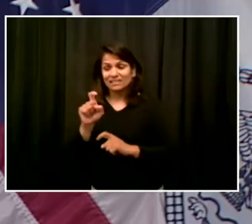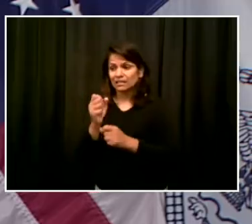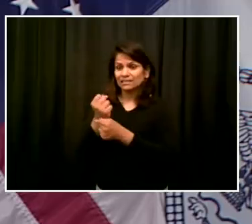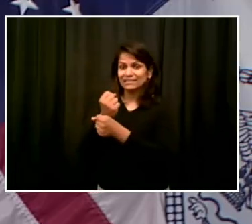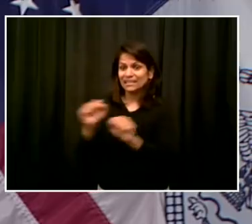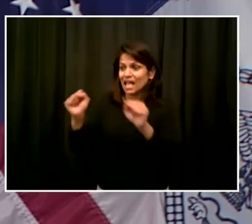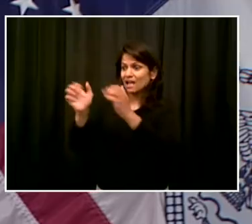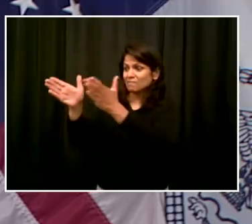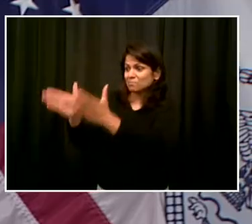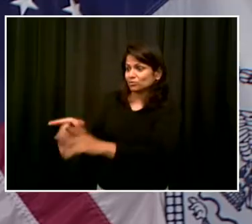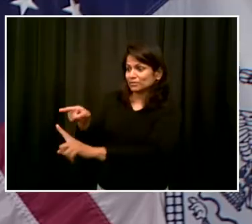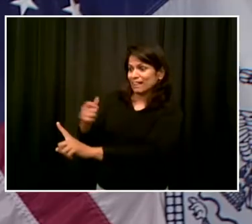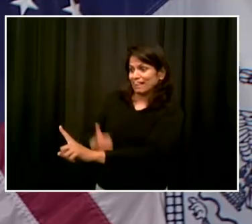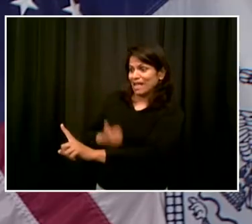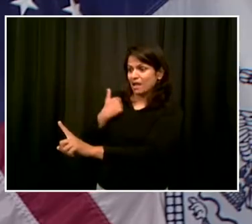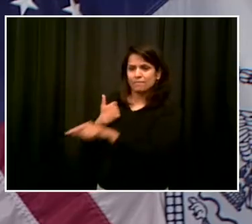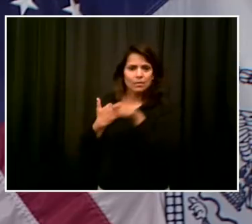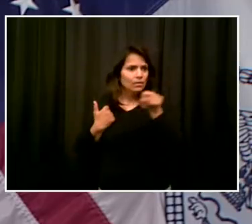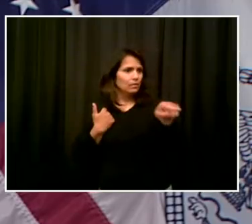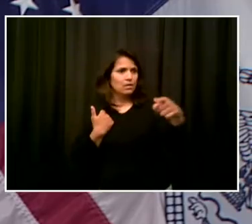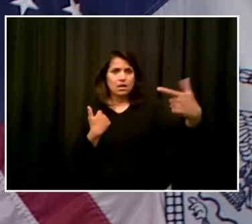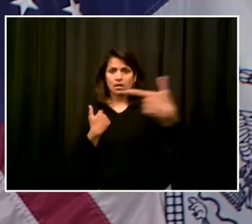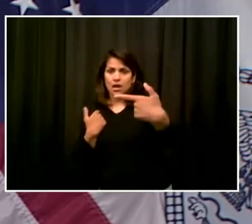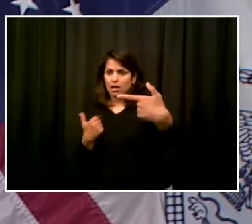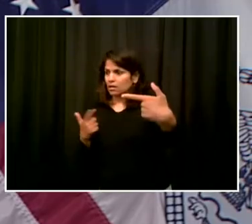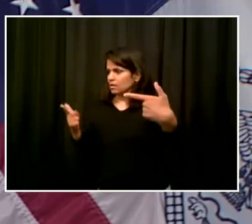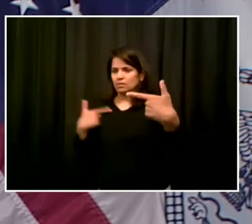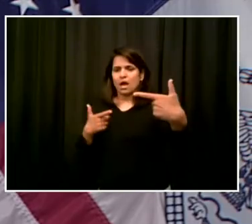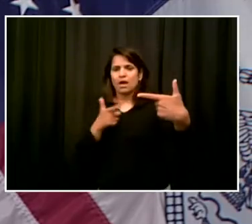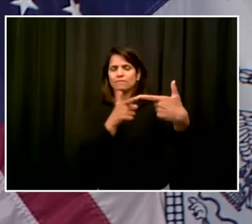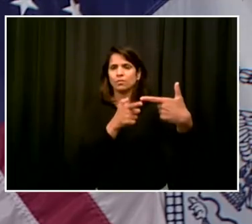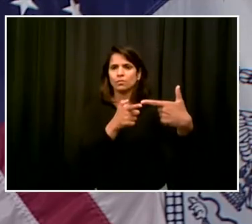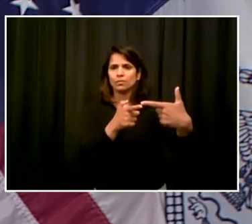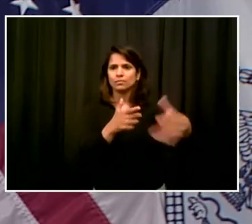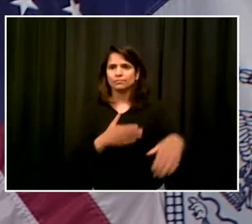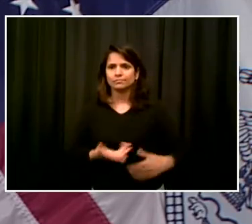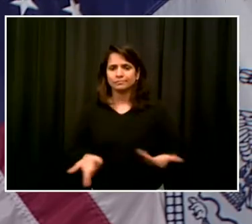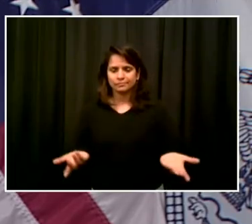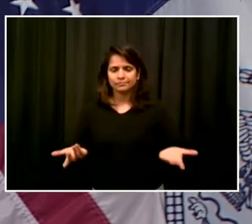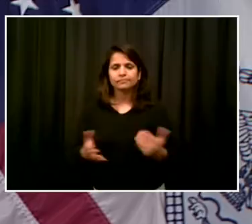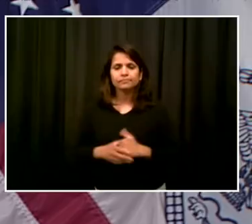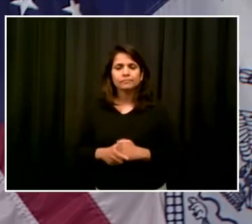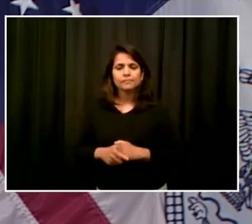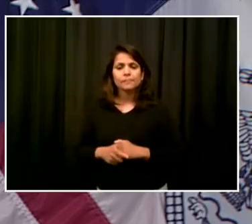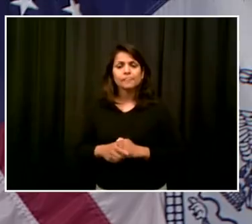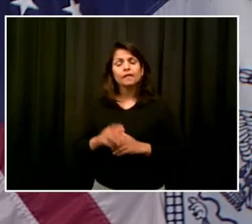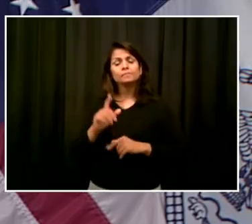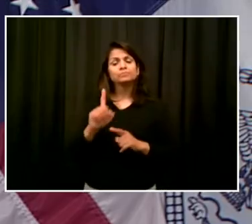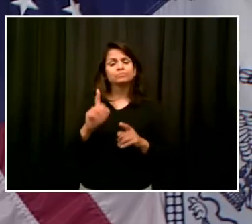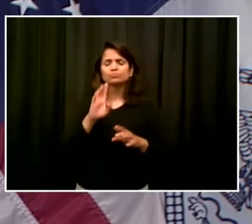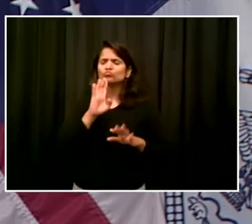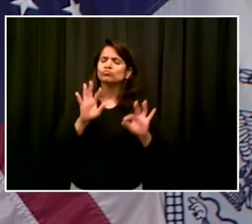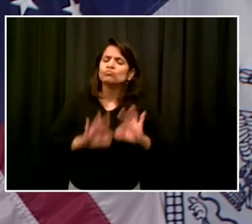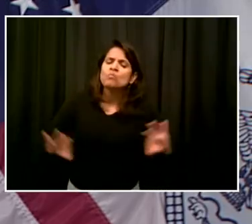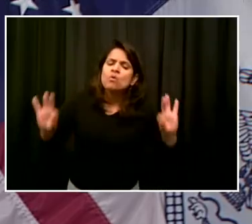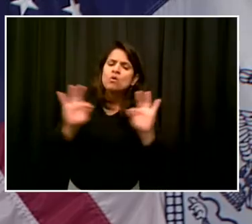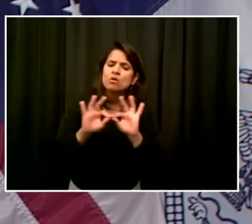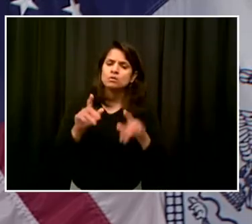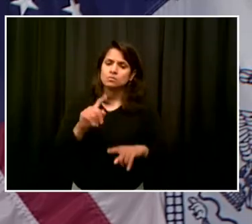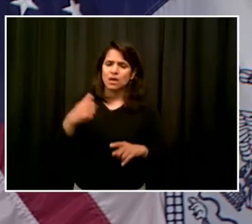THERE ARE INSTANCES WHERE AN OFFICER TO SAVE THEIR LIFE HAS TO USE THEIR WPEAON. E WWI LLME AK SURE THAT ATWH